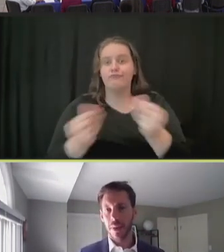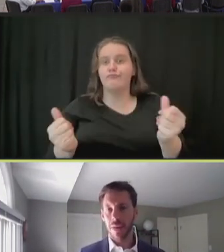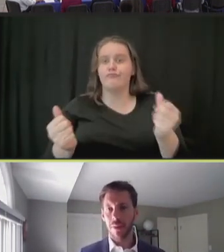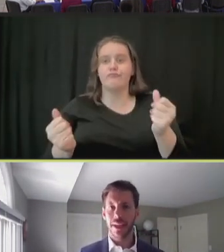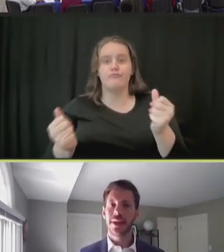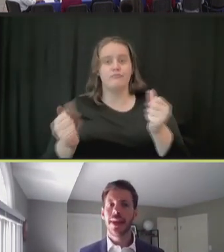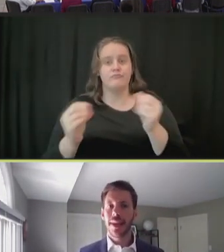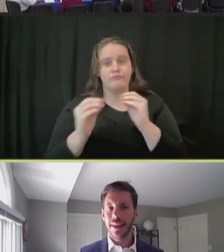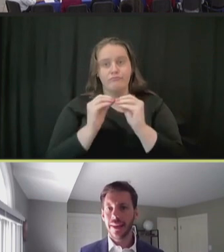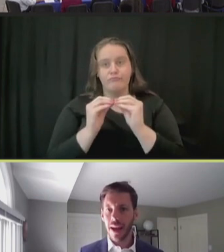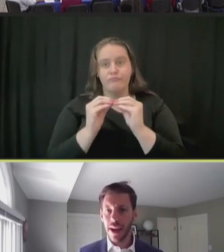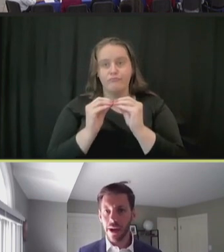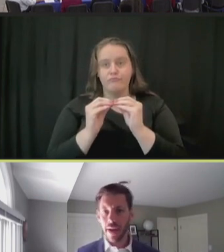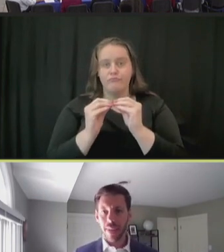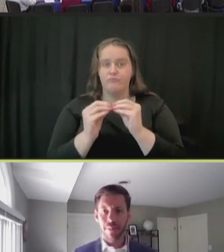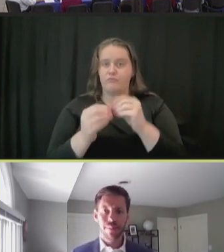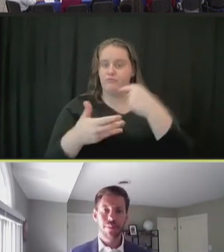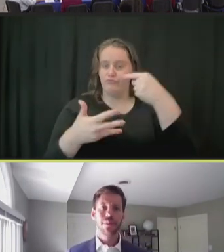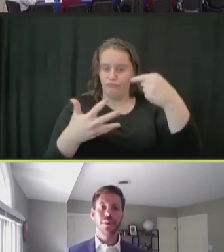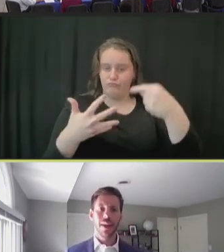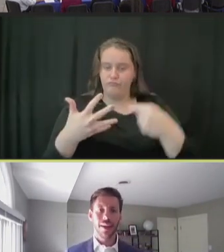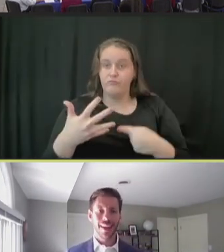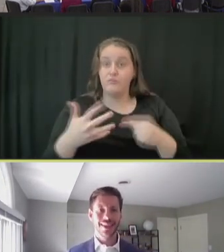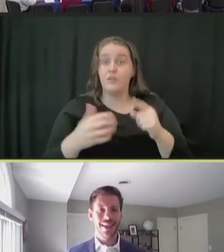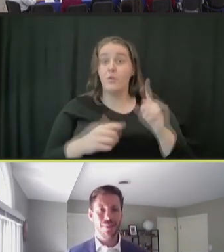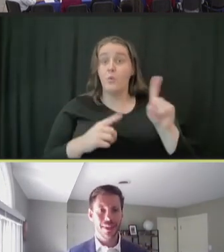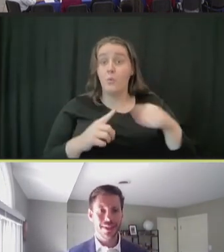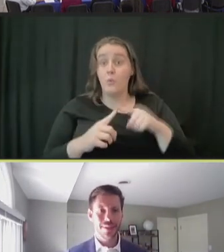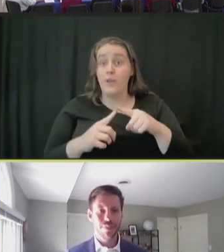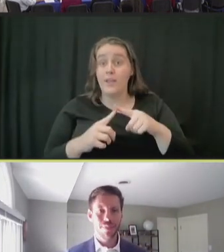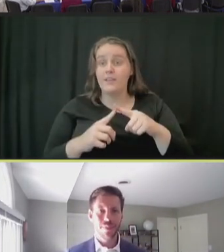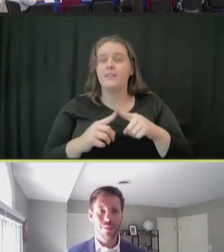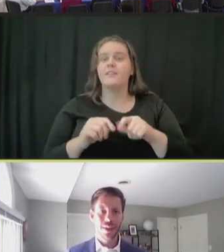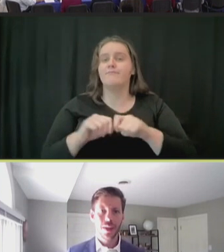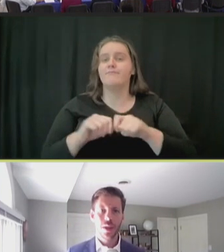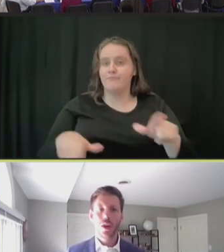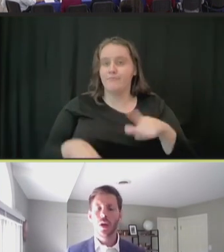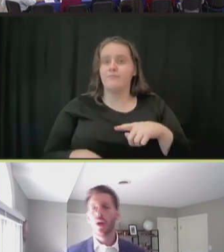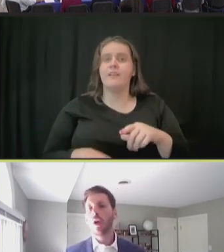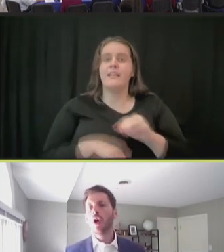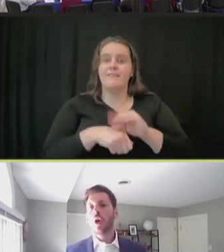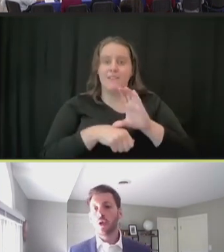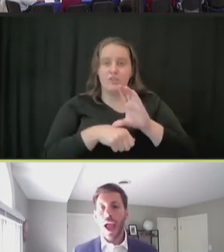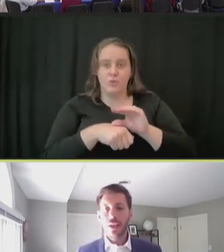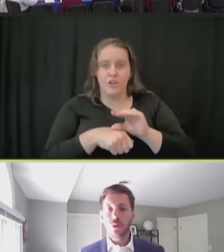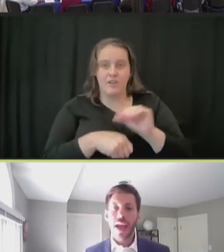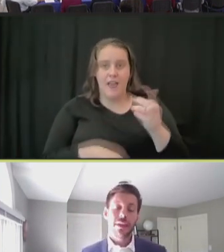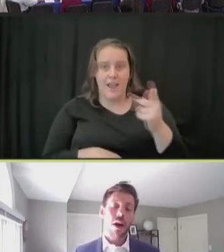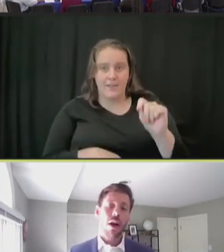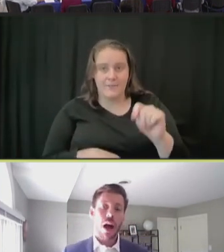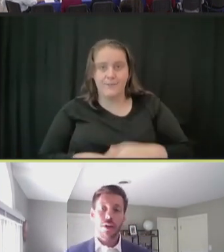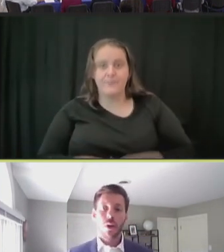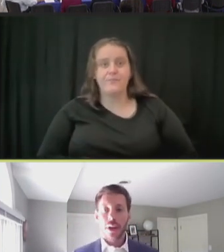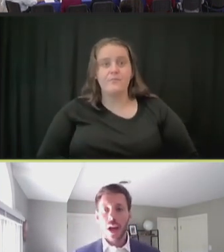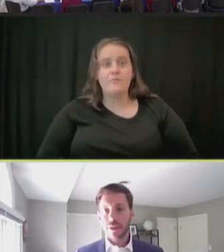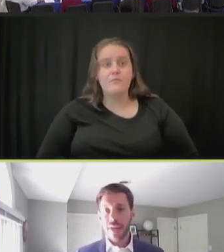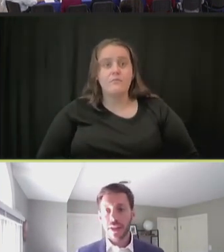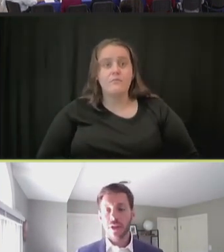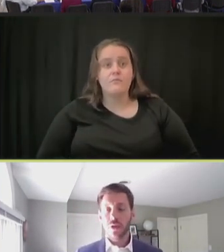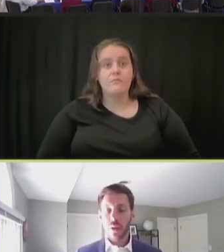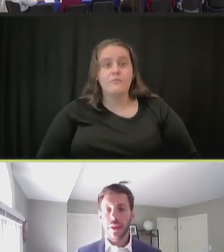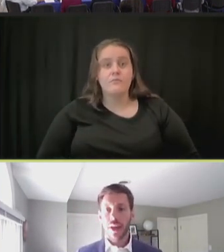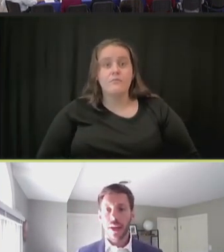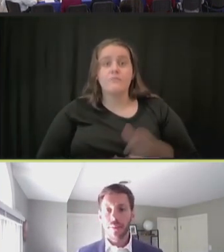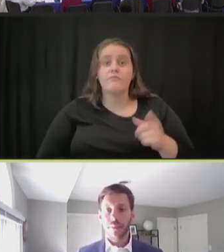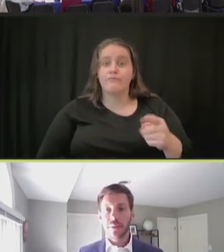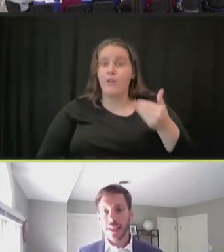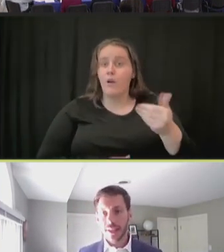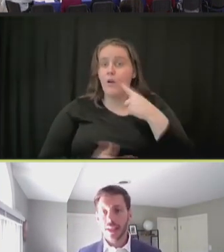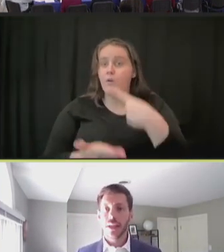many ways in the IRA. Next slide, please. So, as we have our ongoing conversations with CDC,